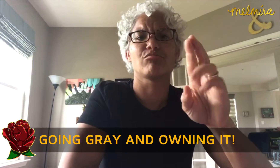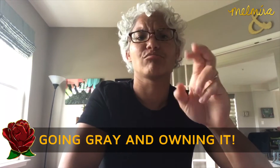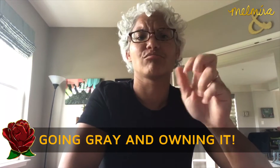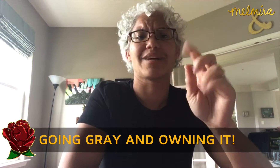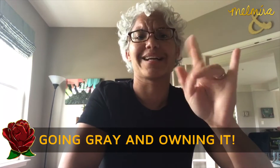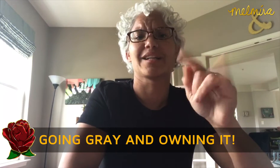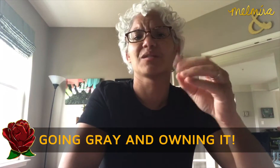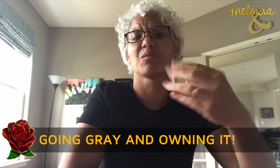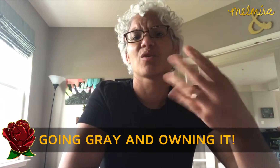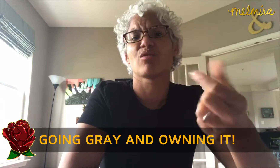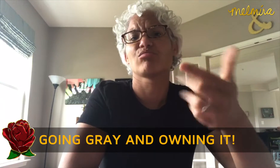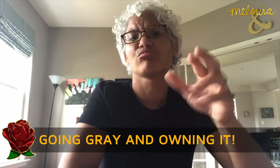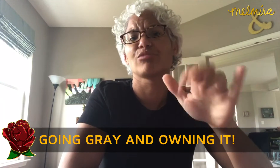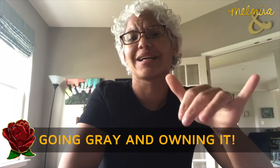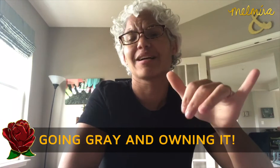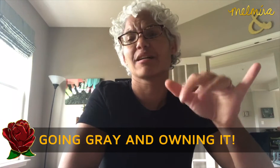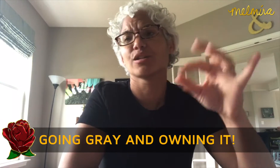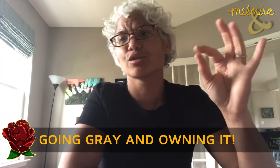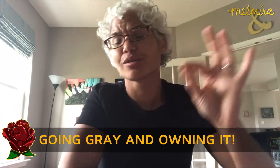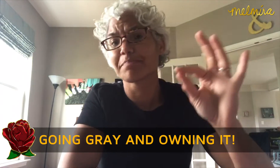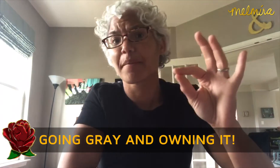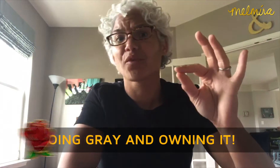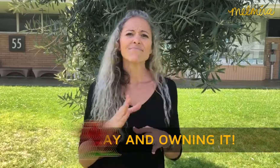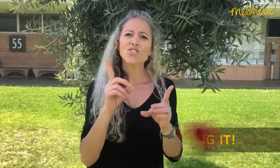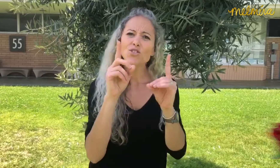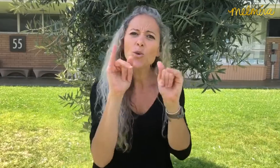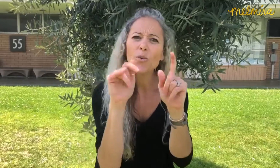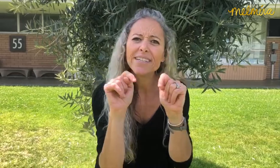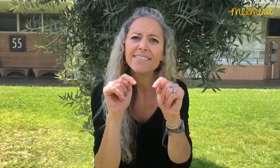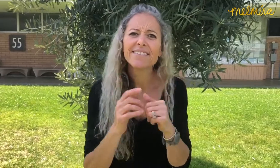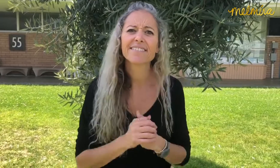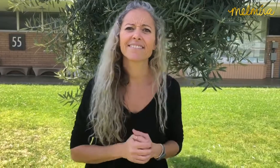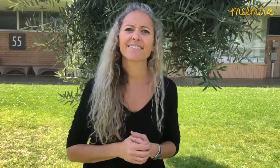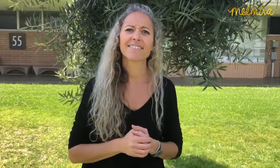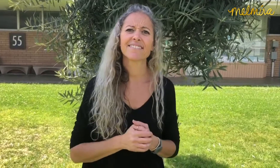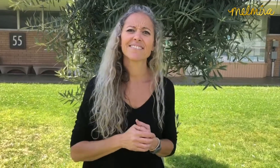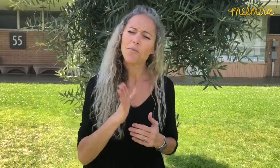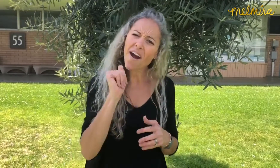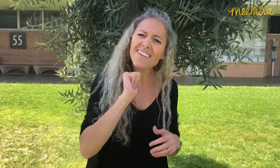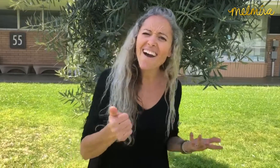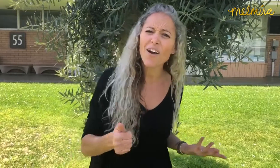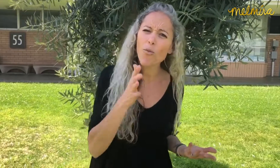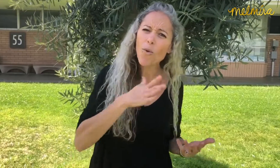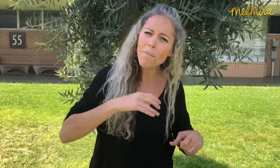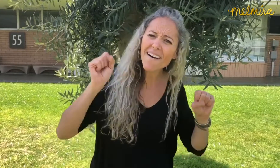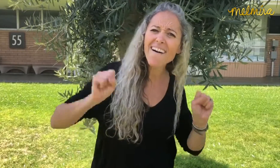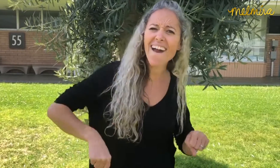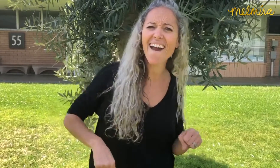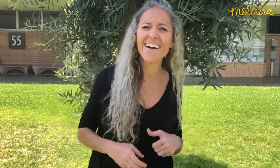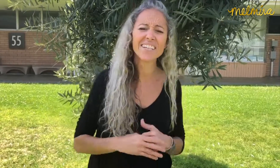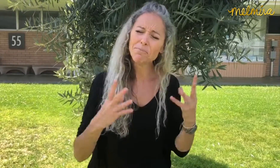You have to be realistic when going gray or salt and pepper. DO IT! Why not?!